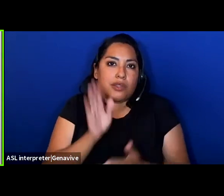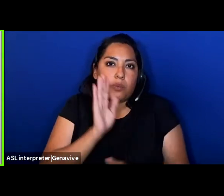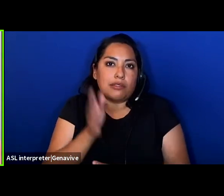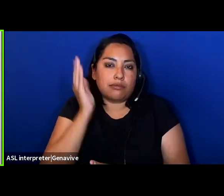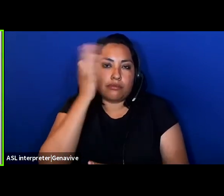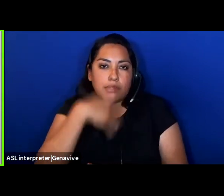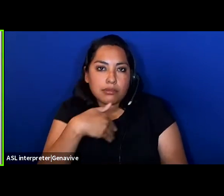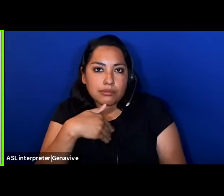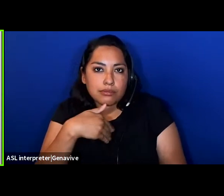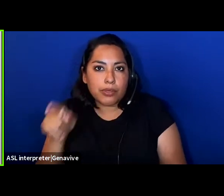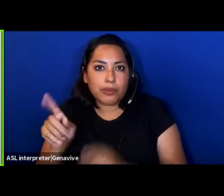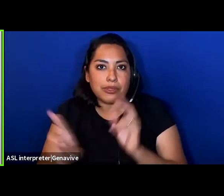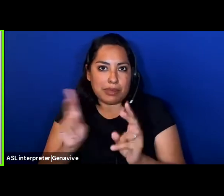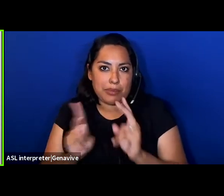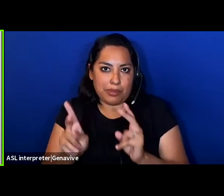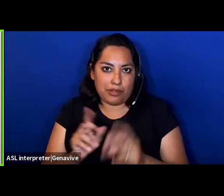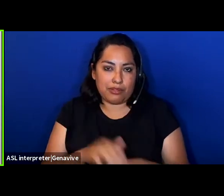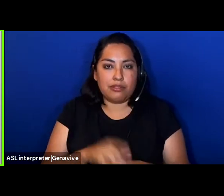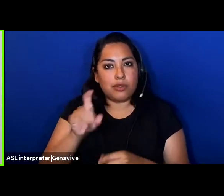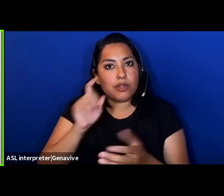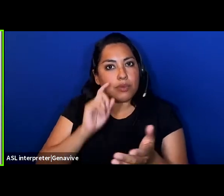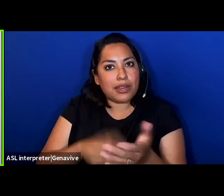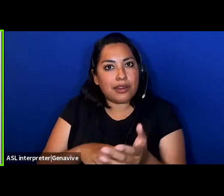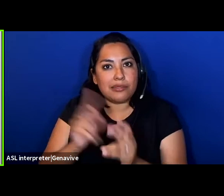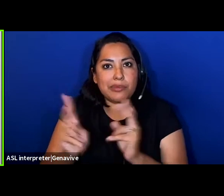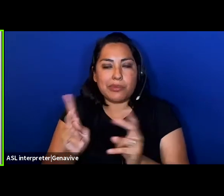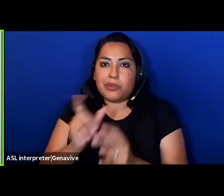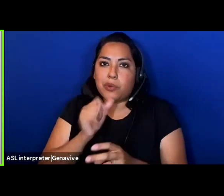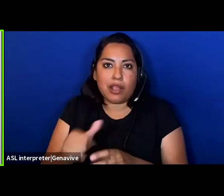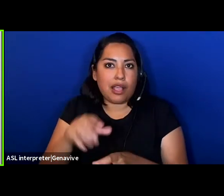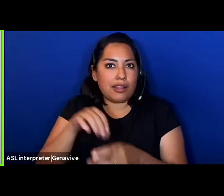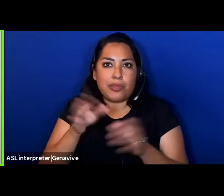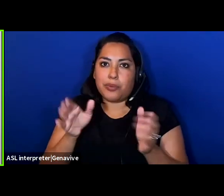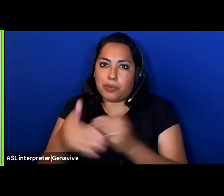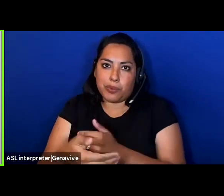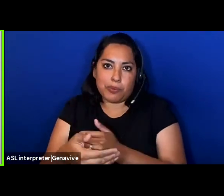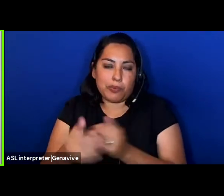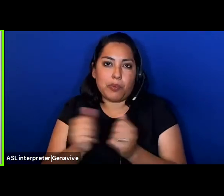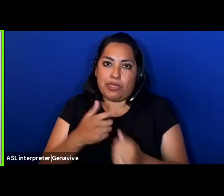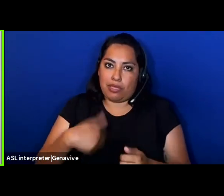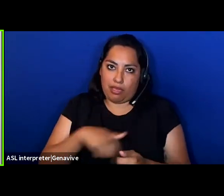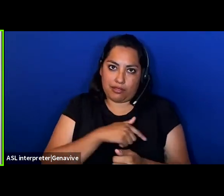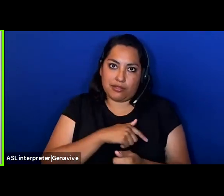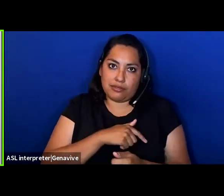and include folks that aren’t in the room physically with us but in the remote workspace.